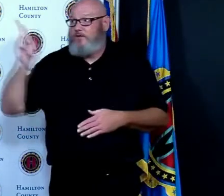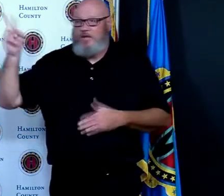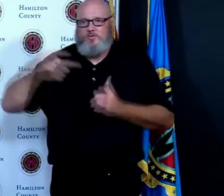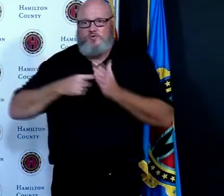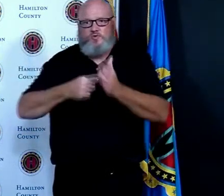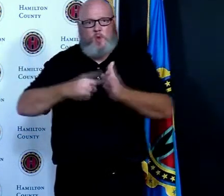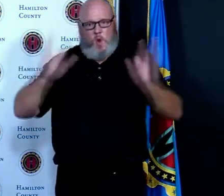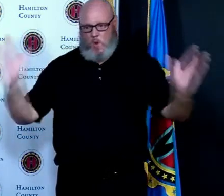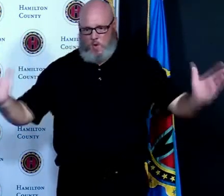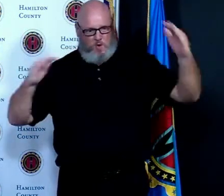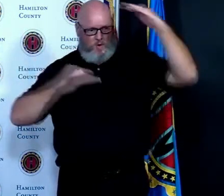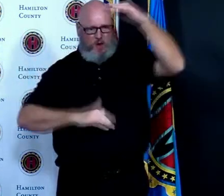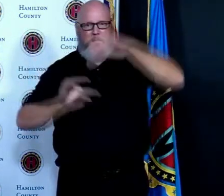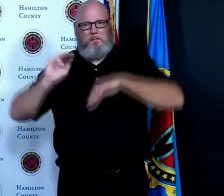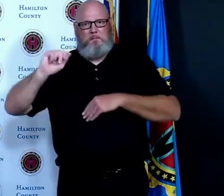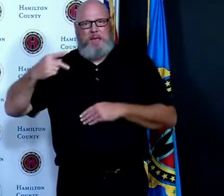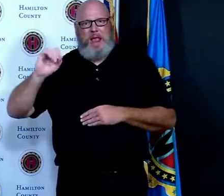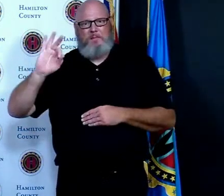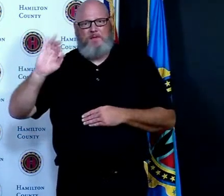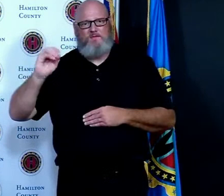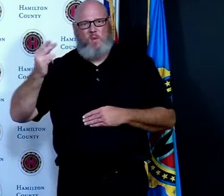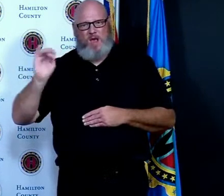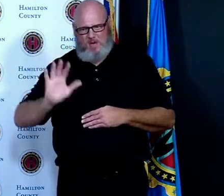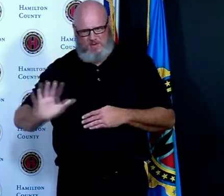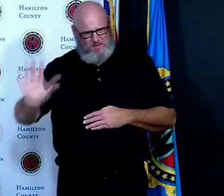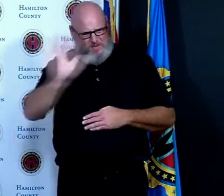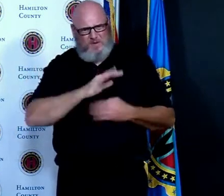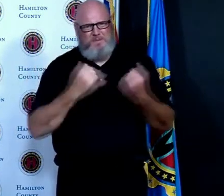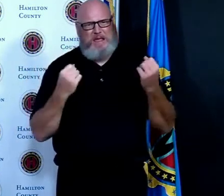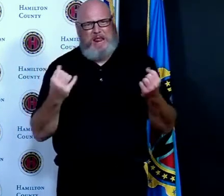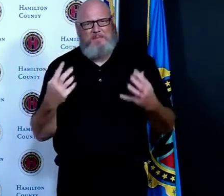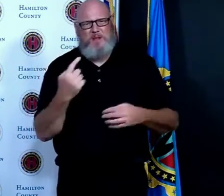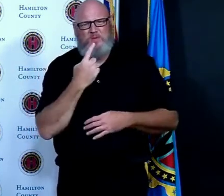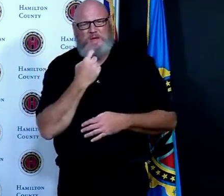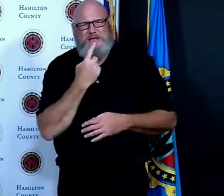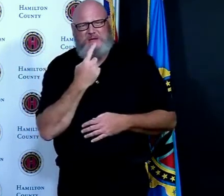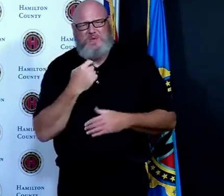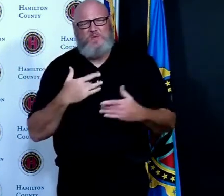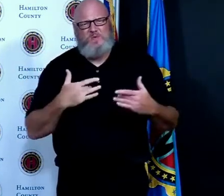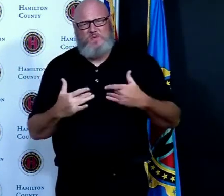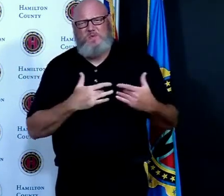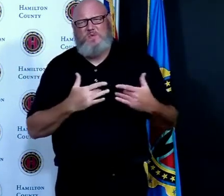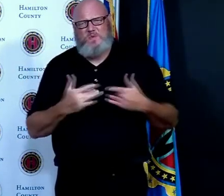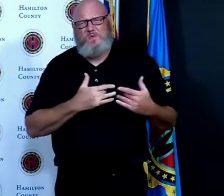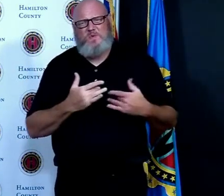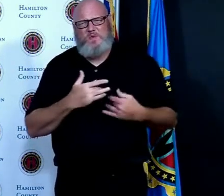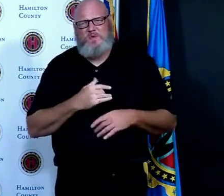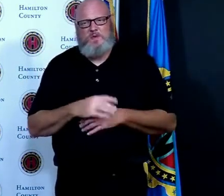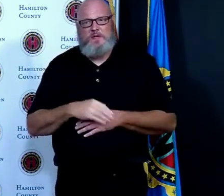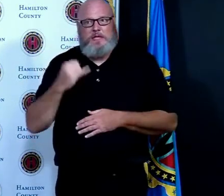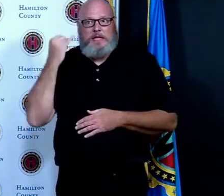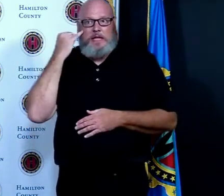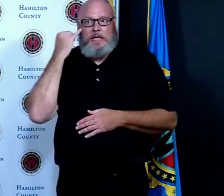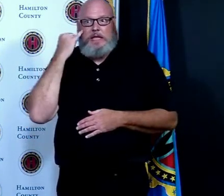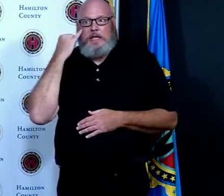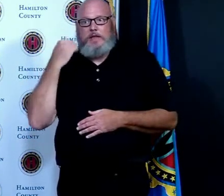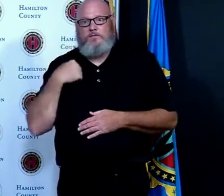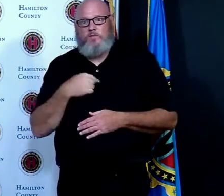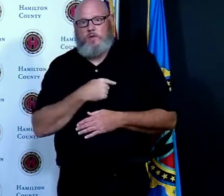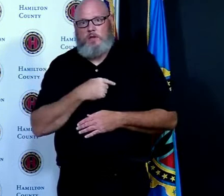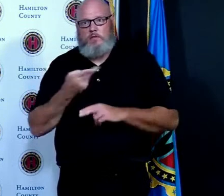personally that if we were to find Hamilton County inching up towards purple you know